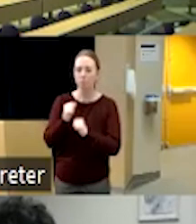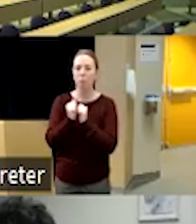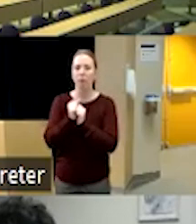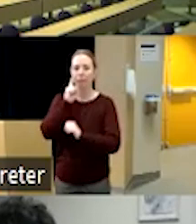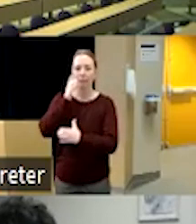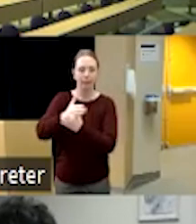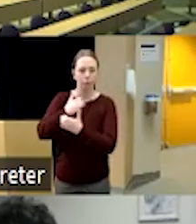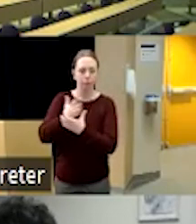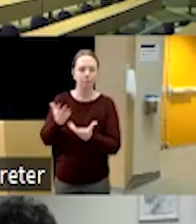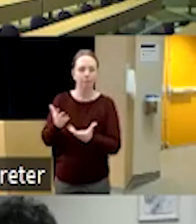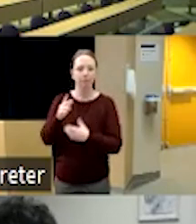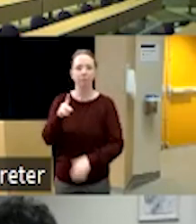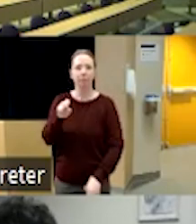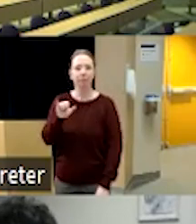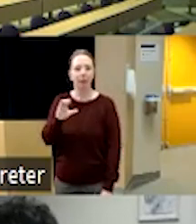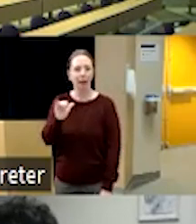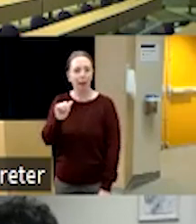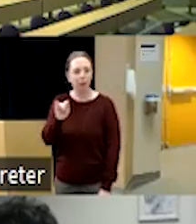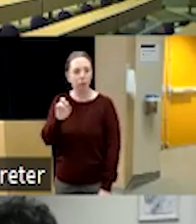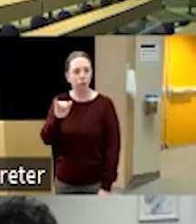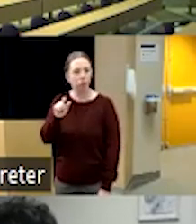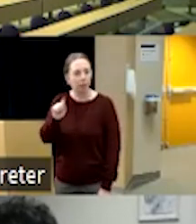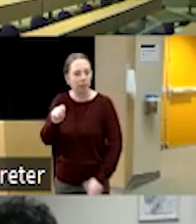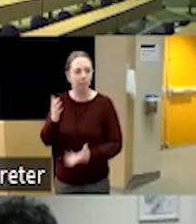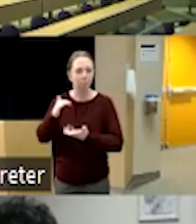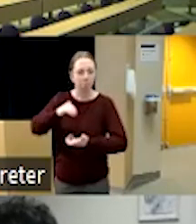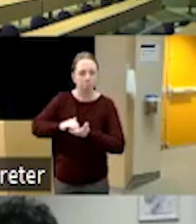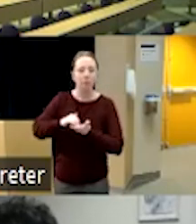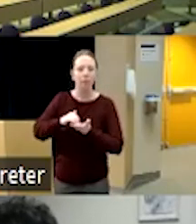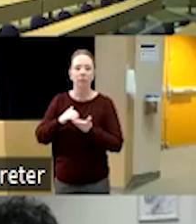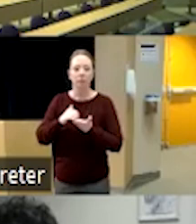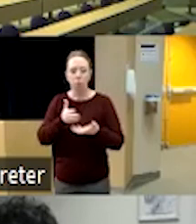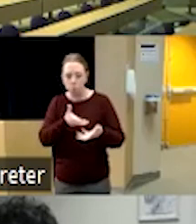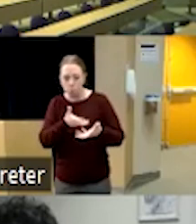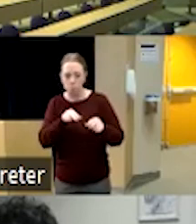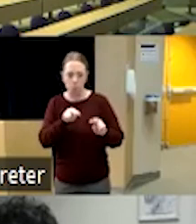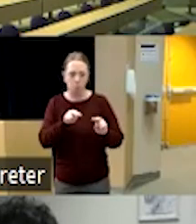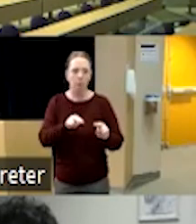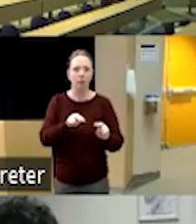um and that works actually quite well um so it's not a an offline problem but sometimes it is